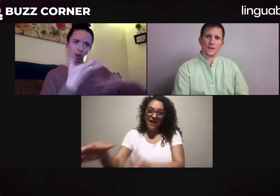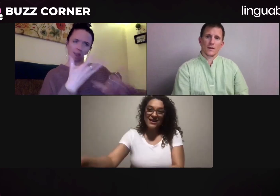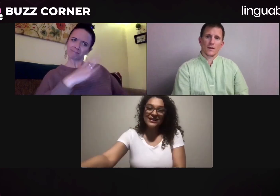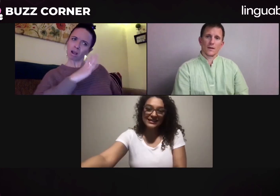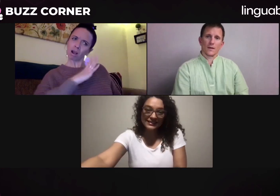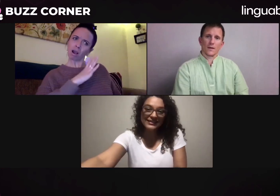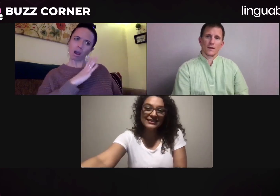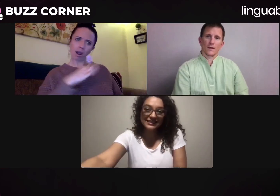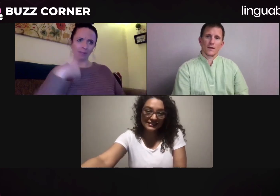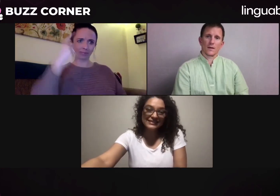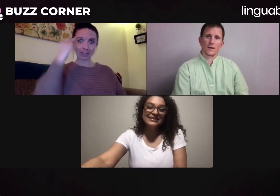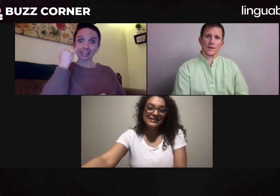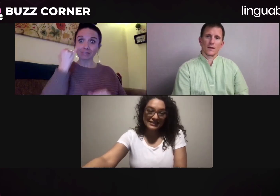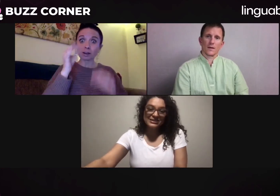I think that's wonderful.